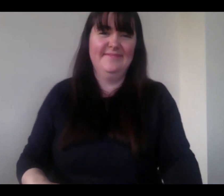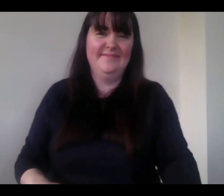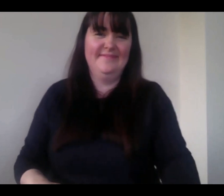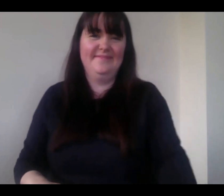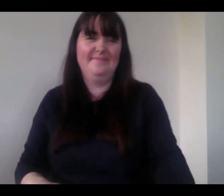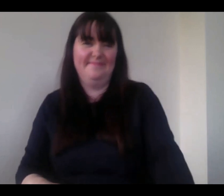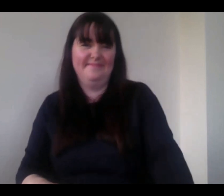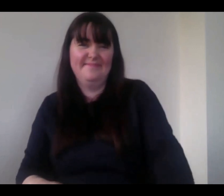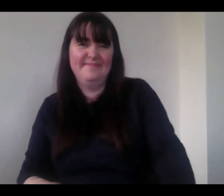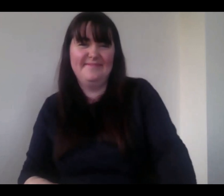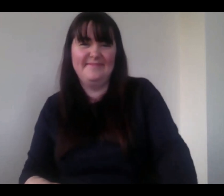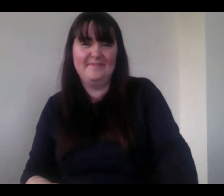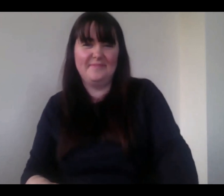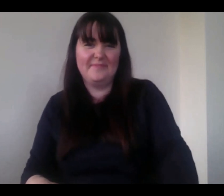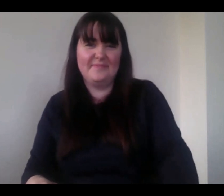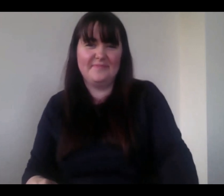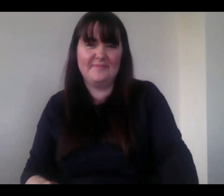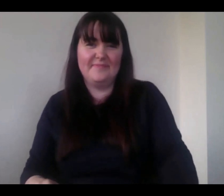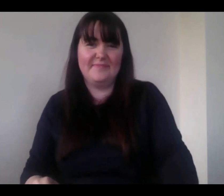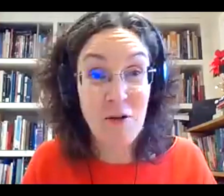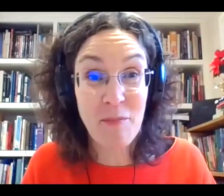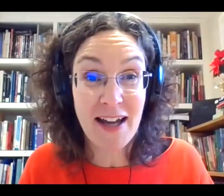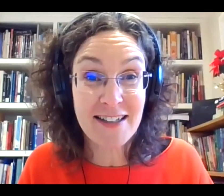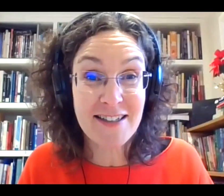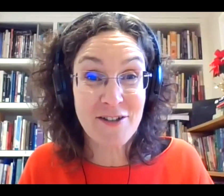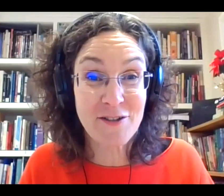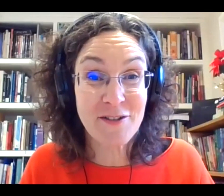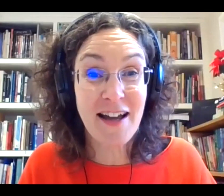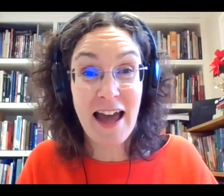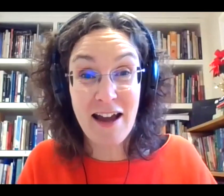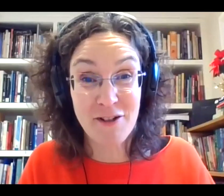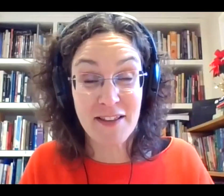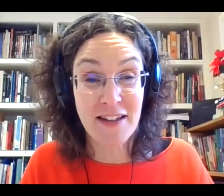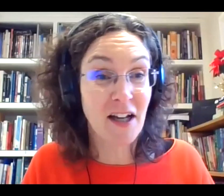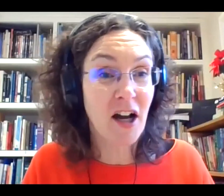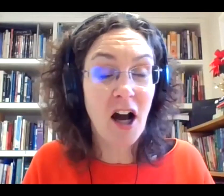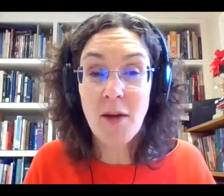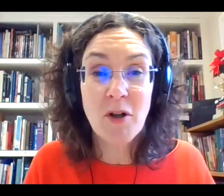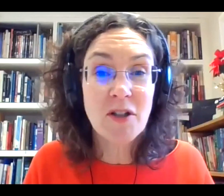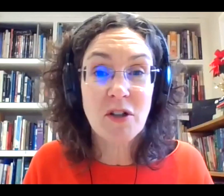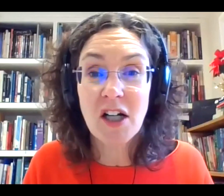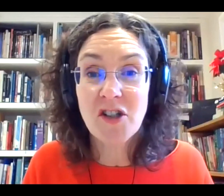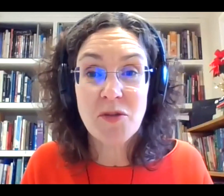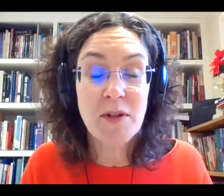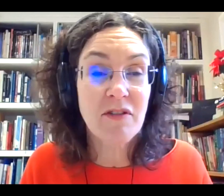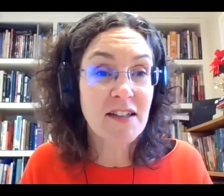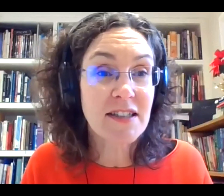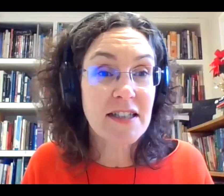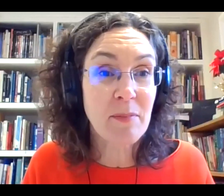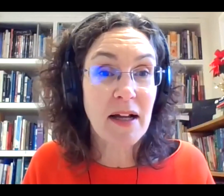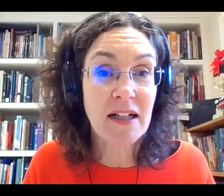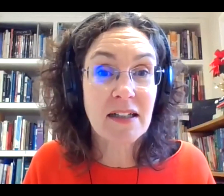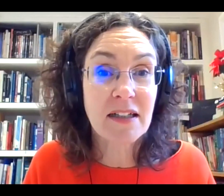at this point just because, and we can come back to everything. I'm also conscious we've lost Isabelle